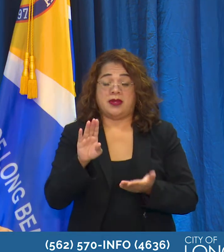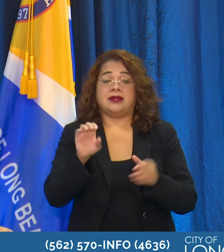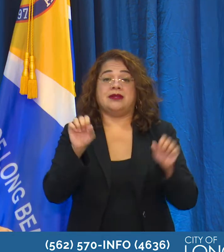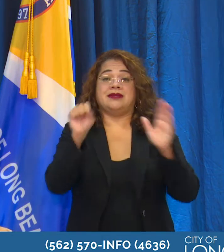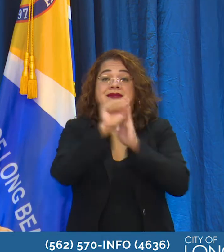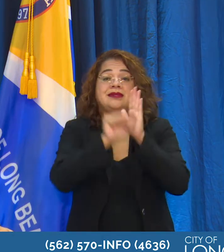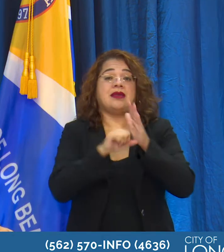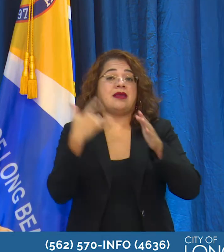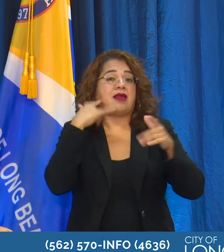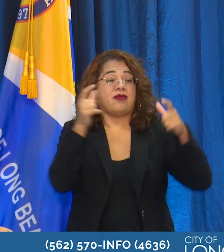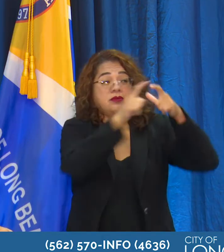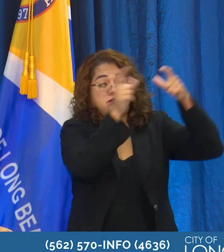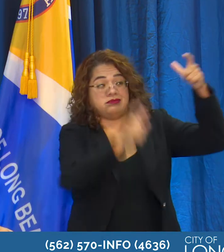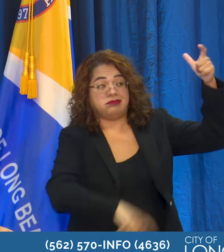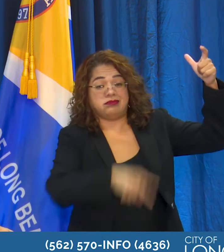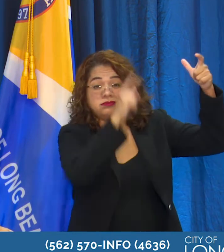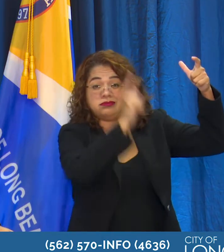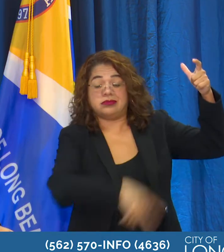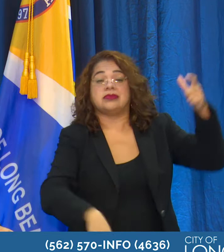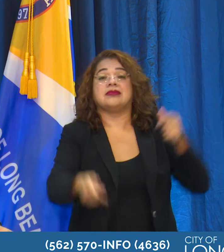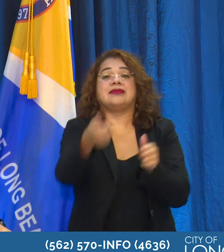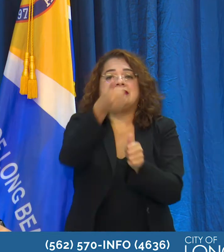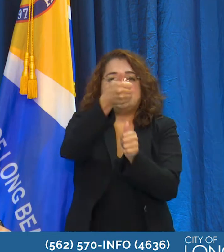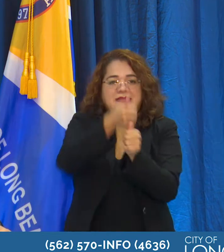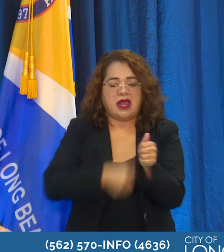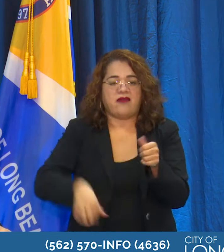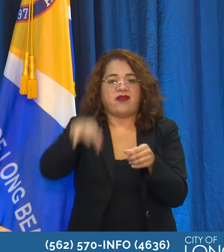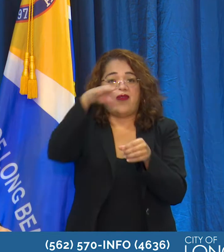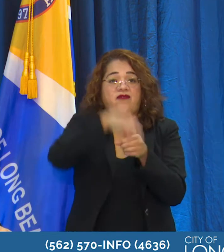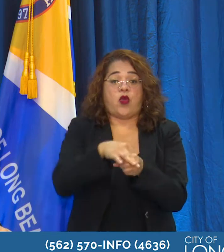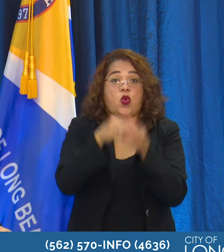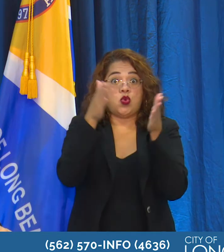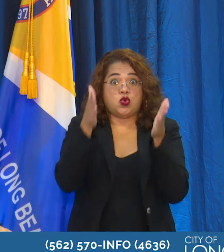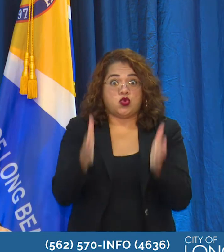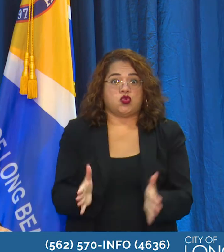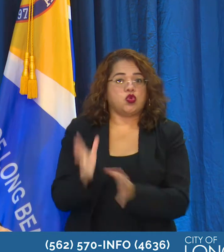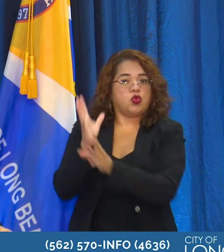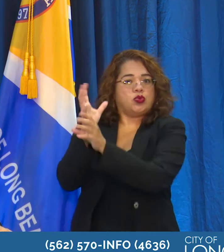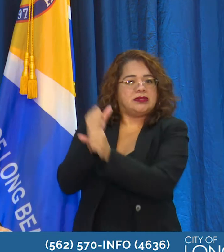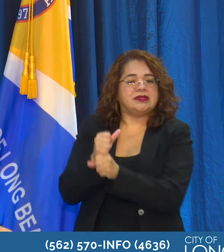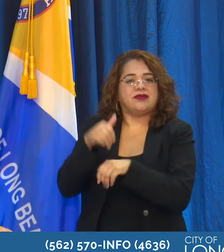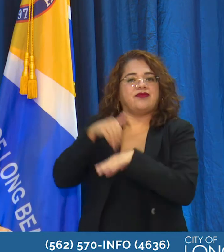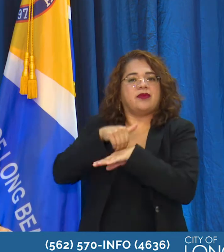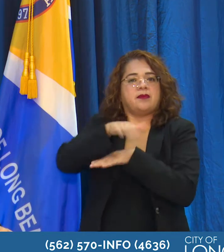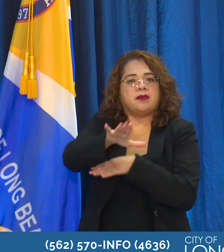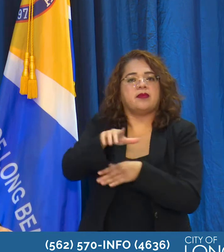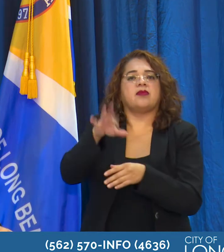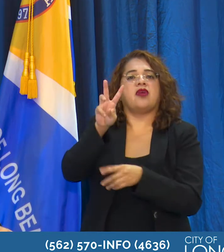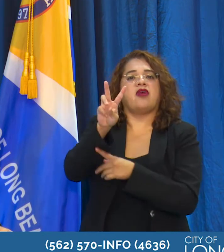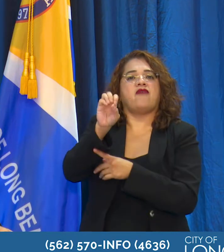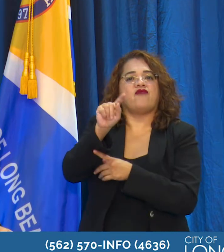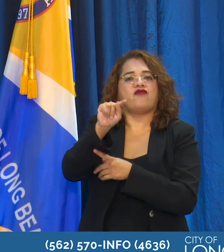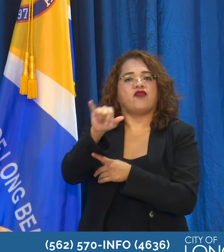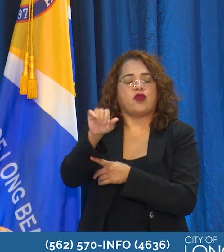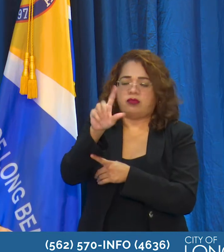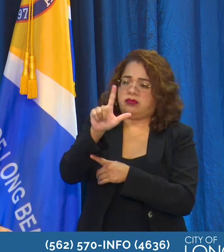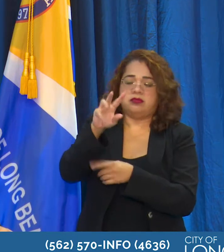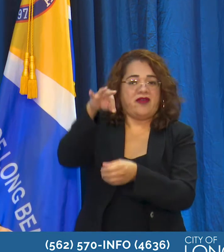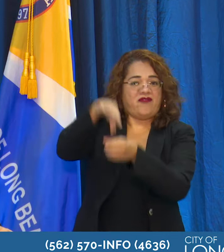California, every single voter will be receiving a vote-by-mail ballot. I just want to repeat that.